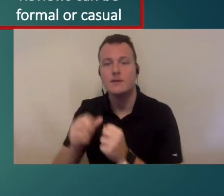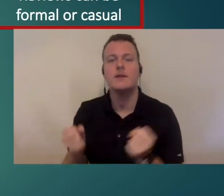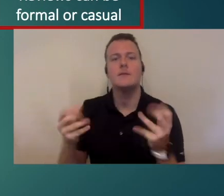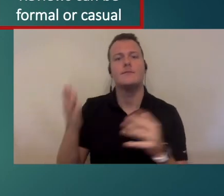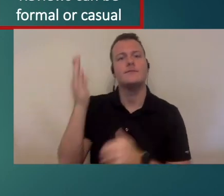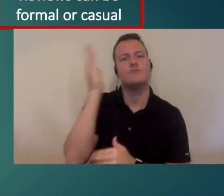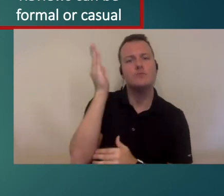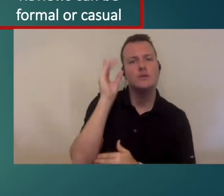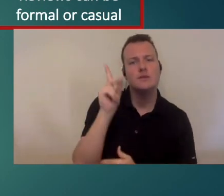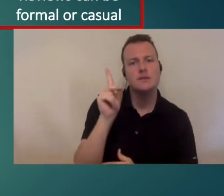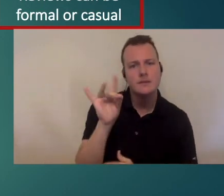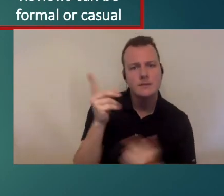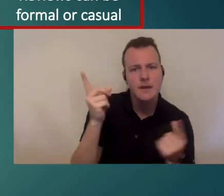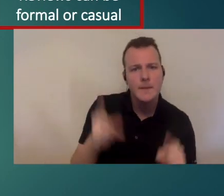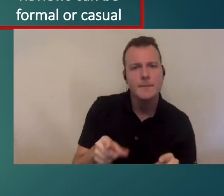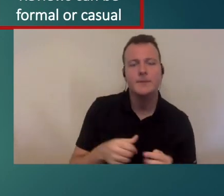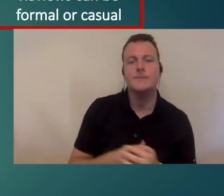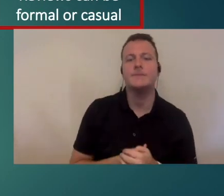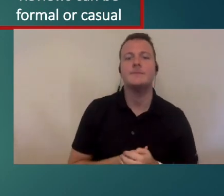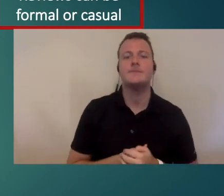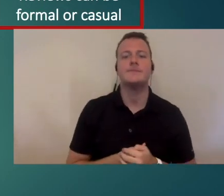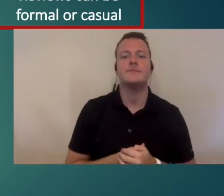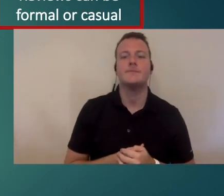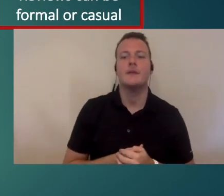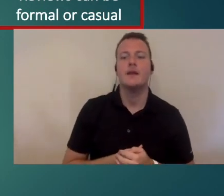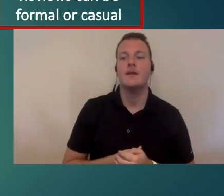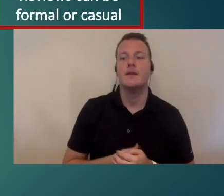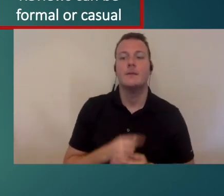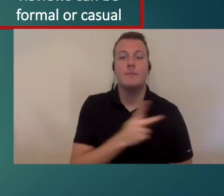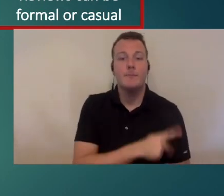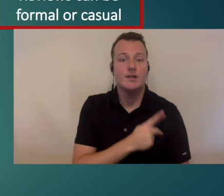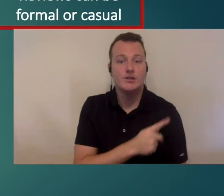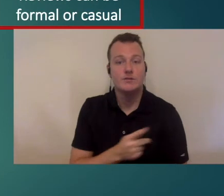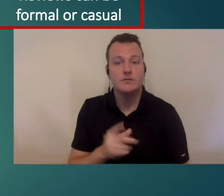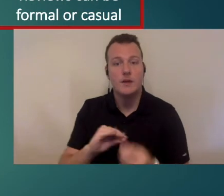presentations did you give? Did you increase patient numbers or revenue?